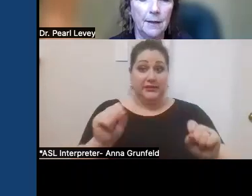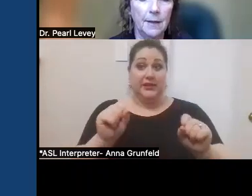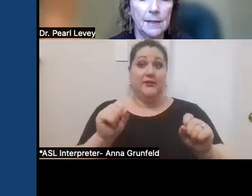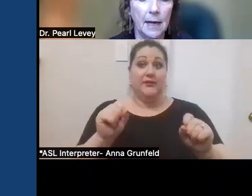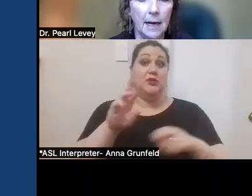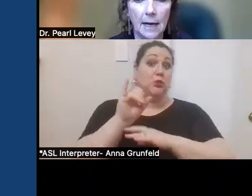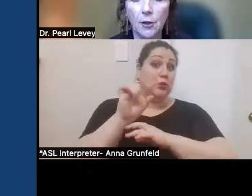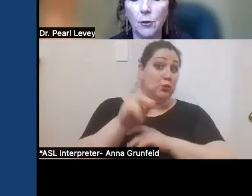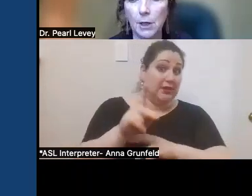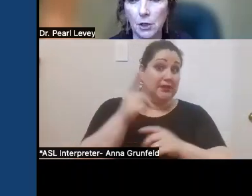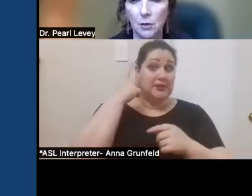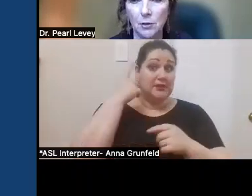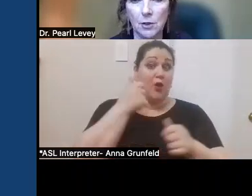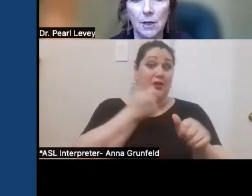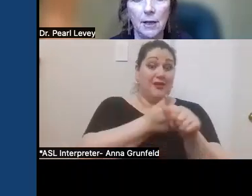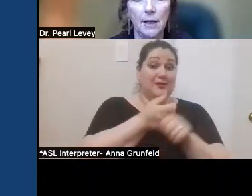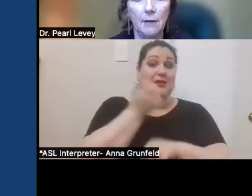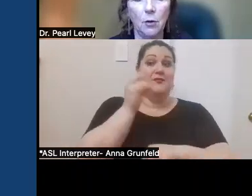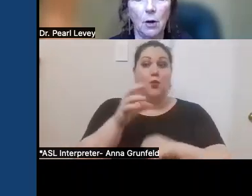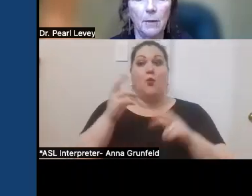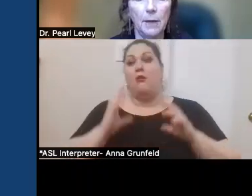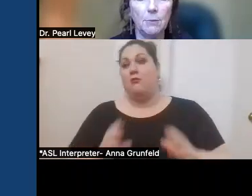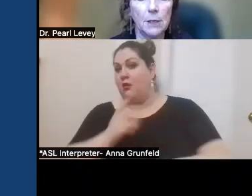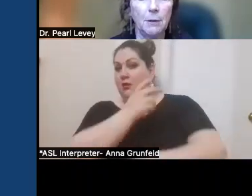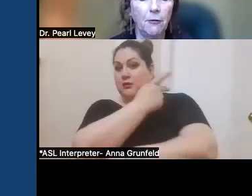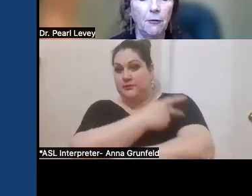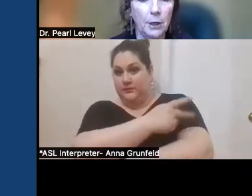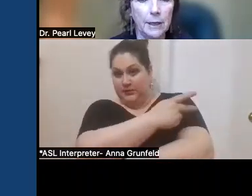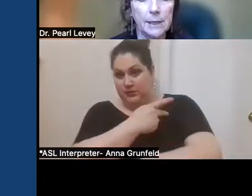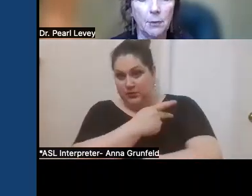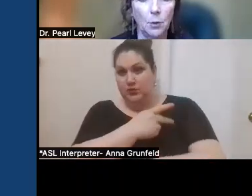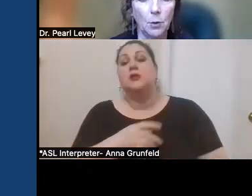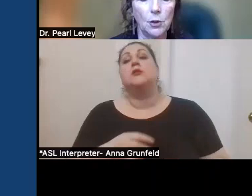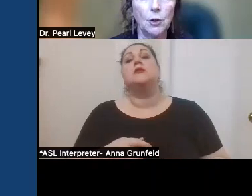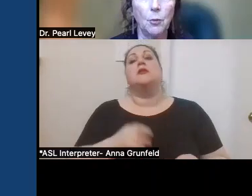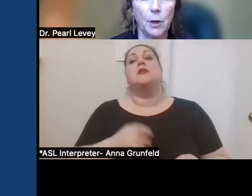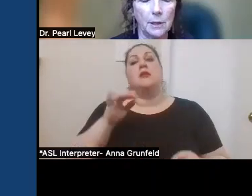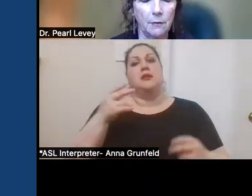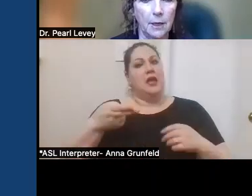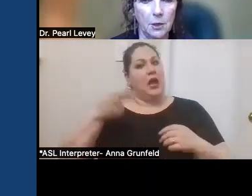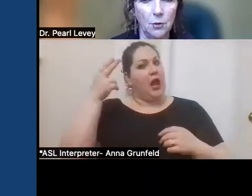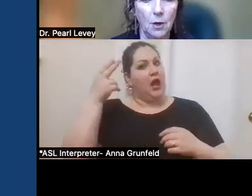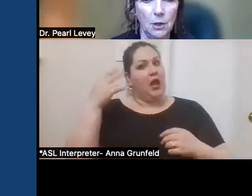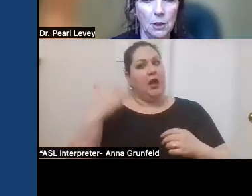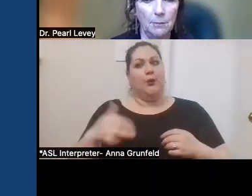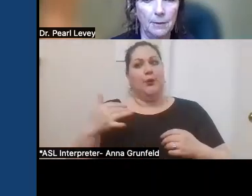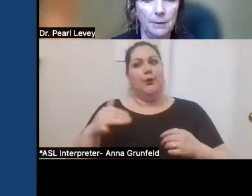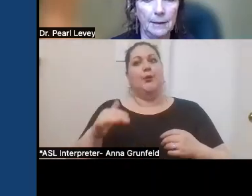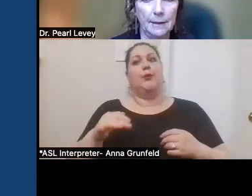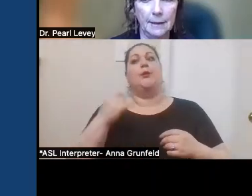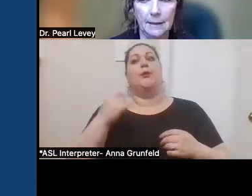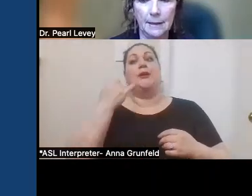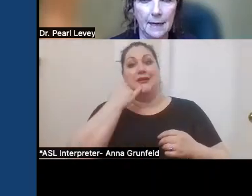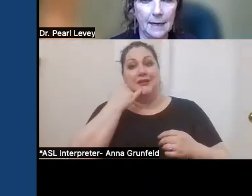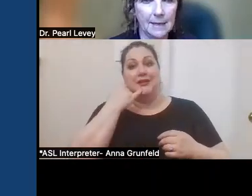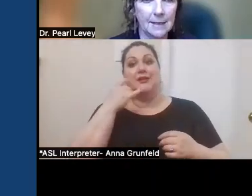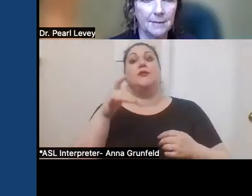This is a high threshold. Therefore, accommodation must be fully explored to the point of undue hardship. Next.